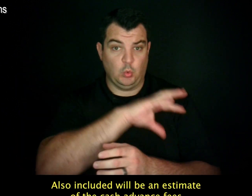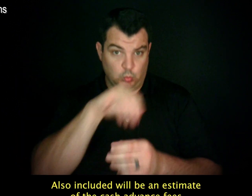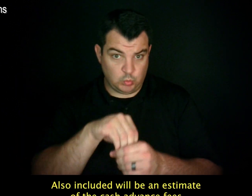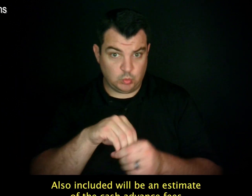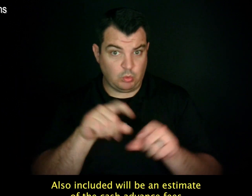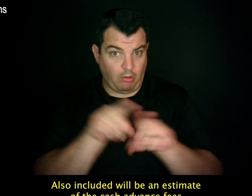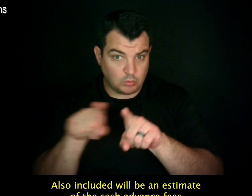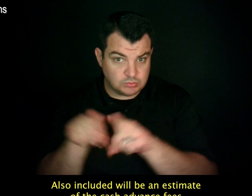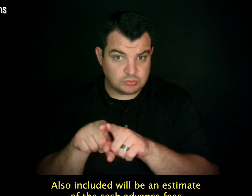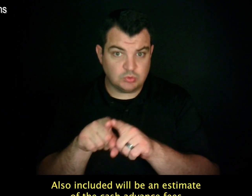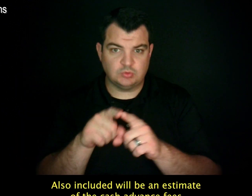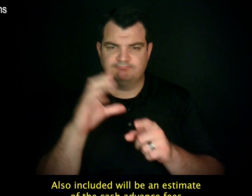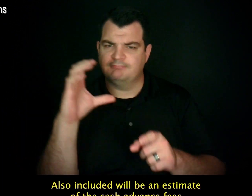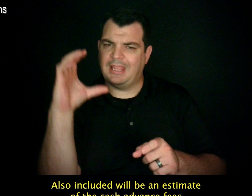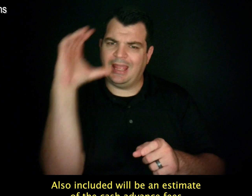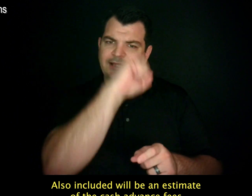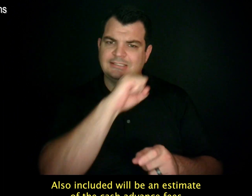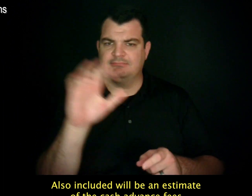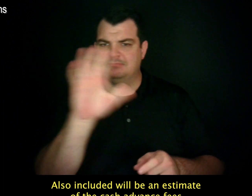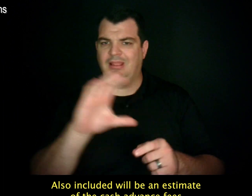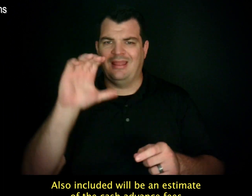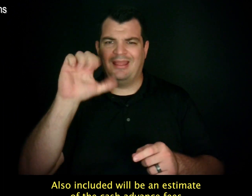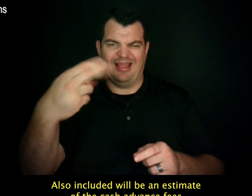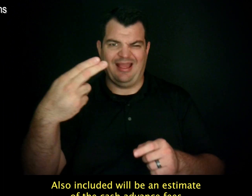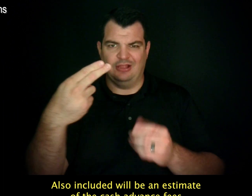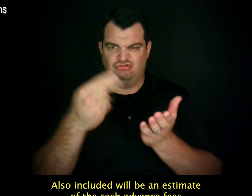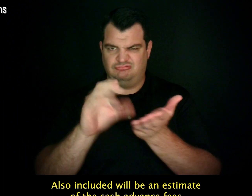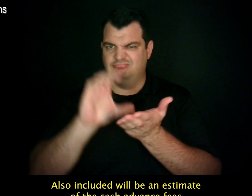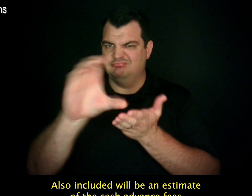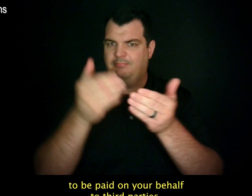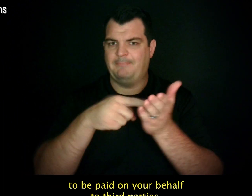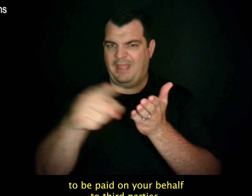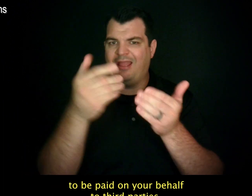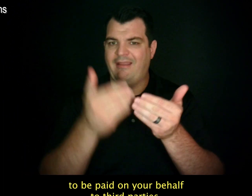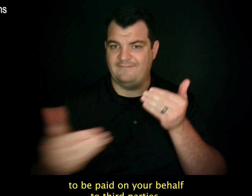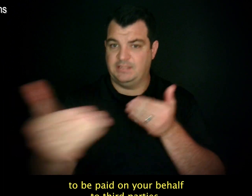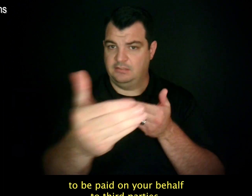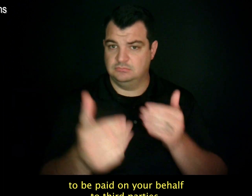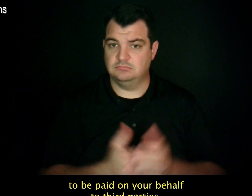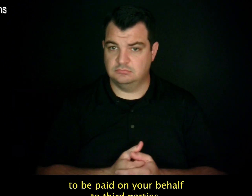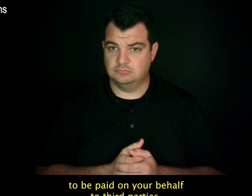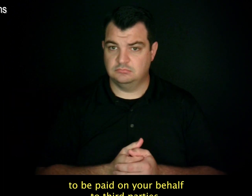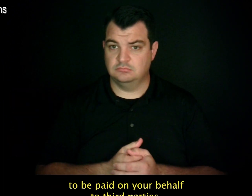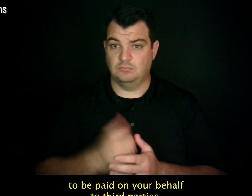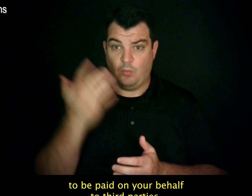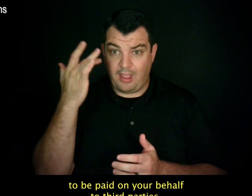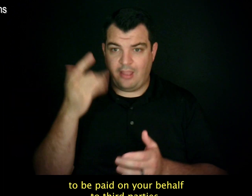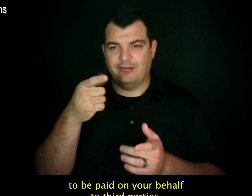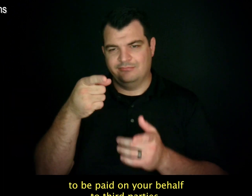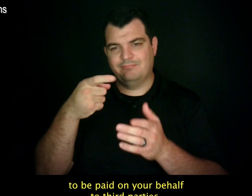Also included will be an estimate of the cash advance fees to be paid on your behalf to third parties.